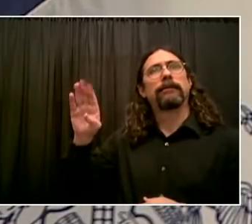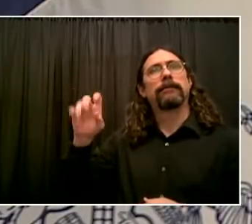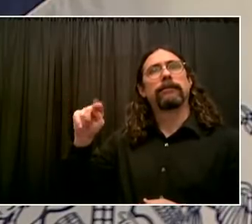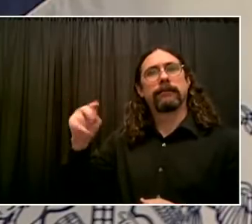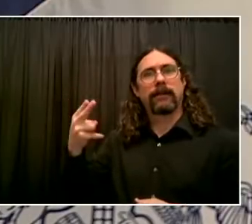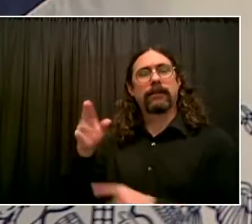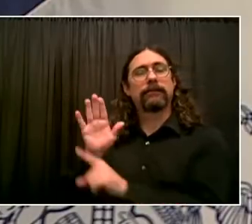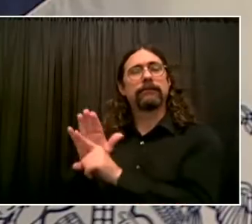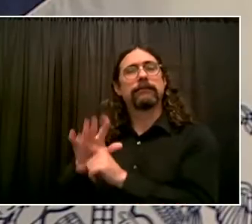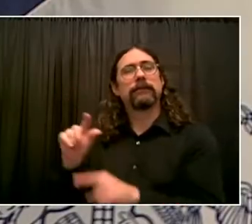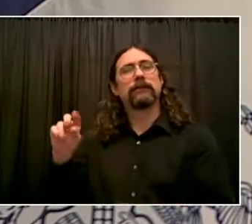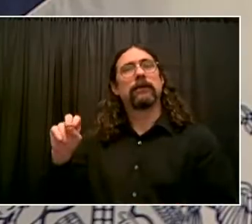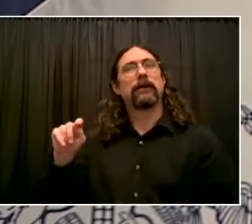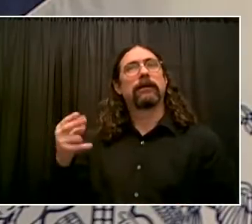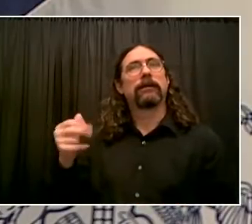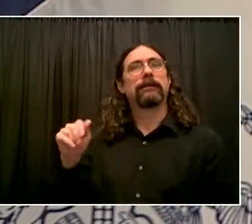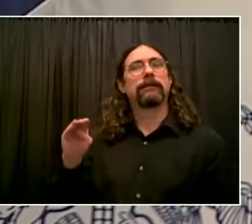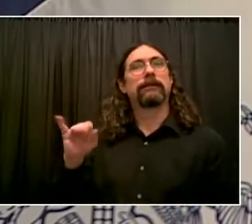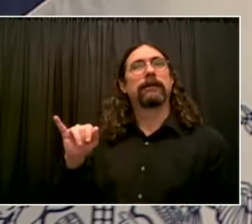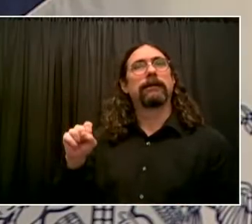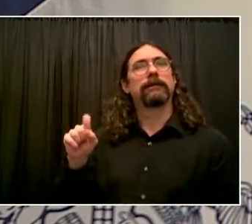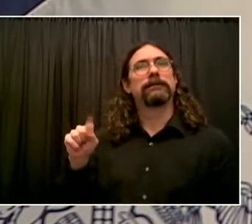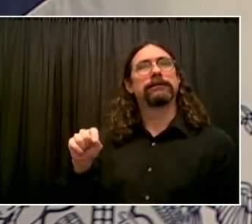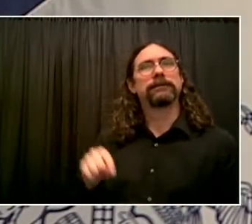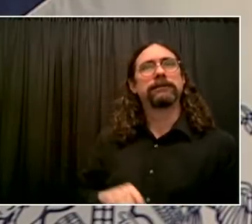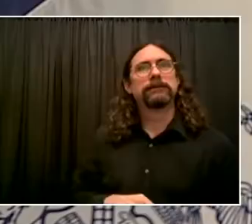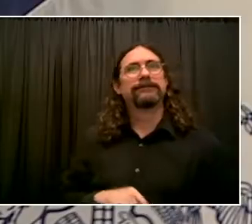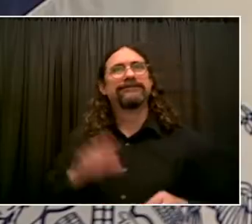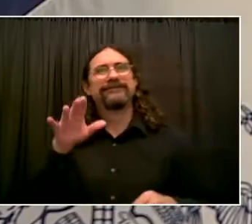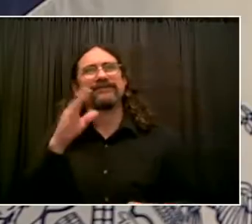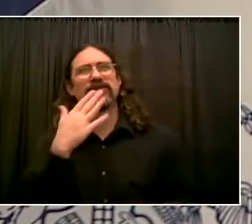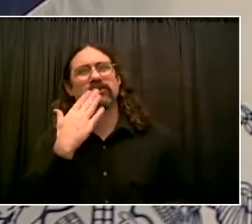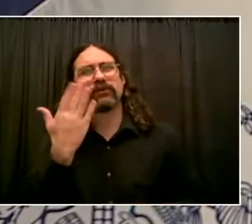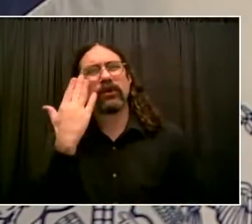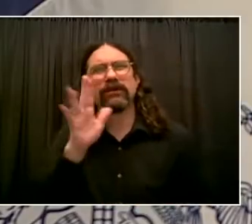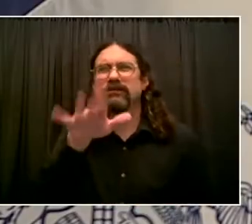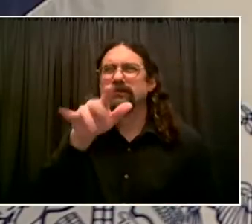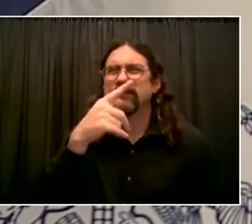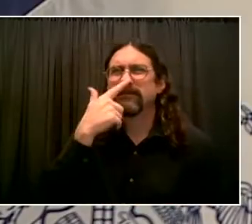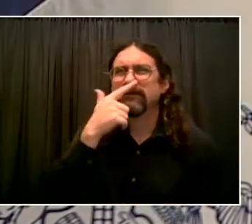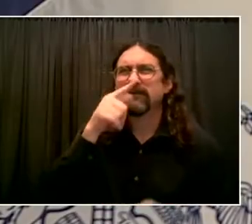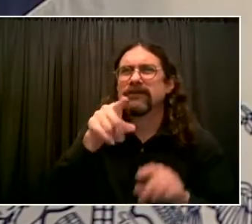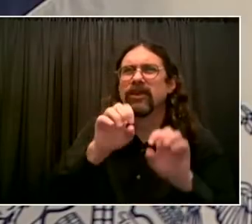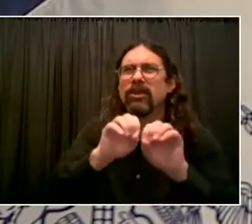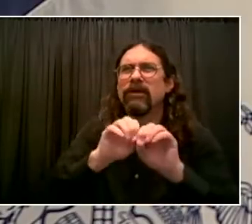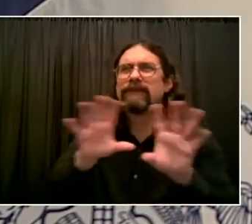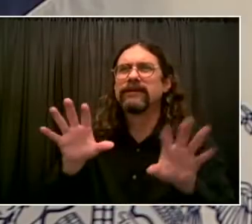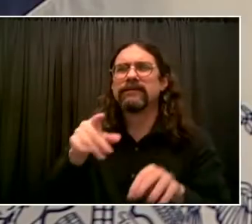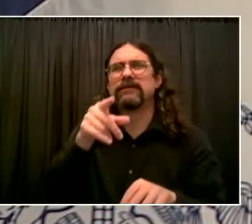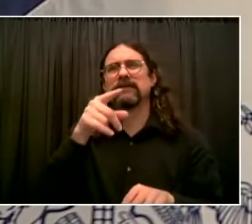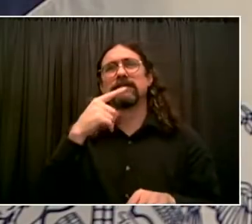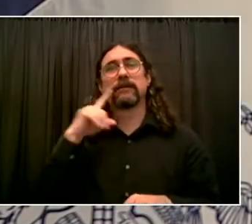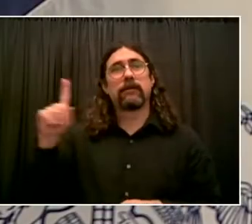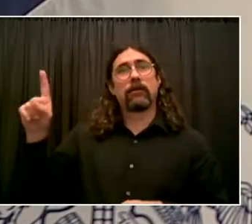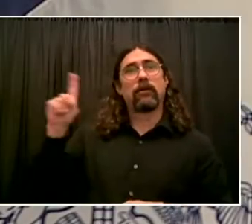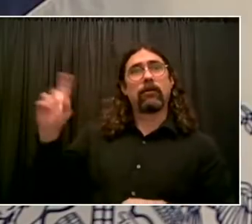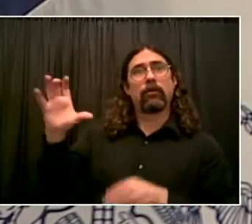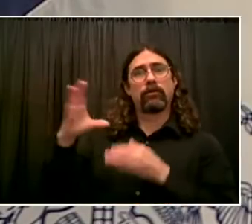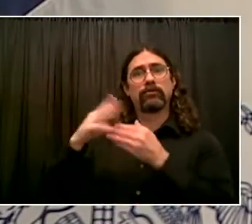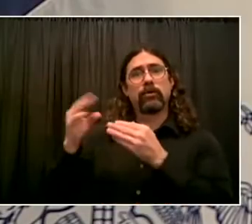GOOD MORNING MR. MAYOR. I WANTED TO KNOW IF YOU COULD